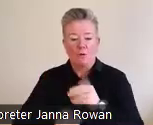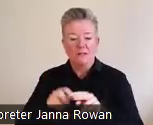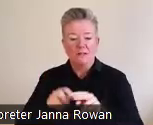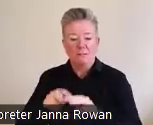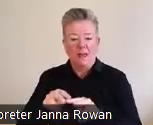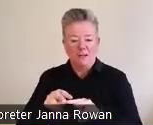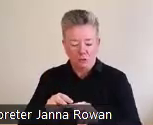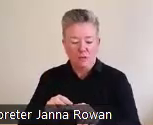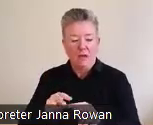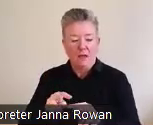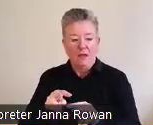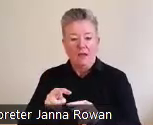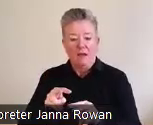is an IEP team decision.